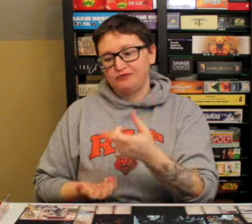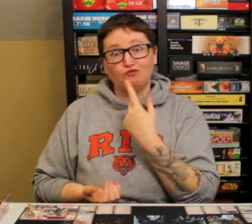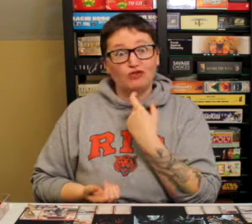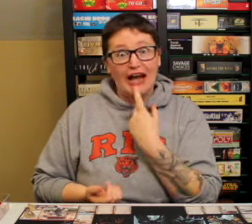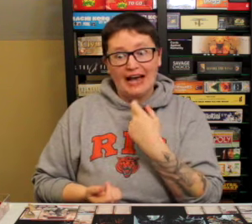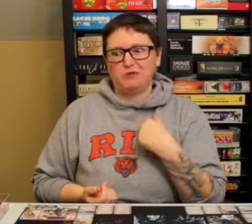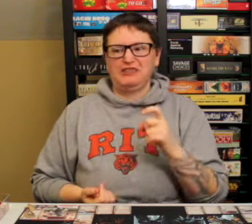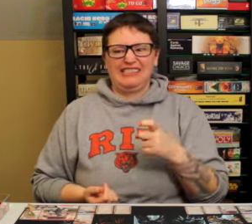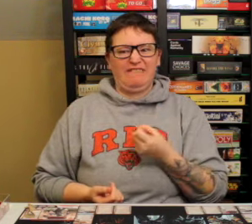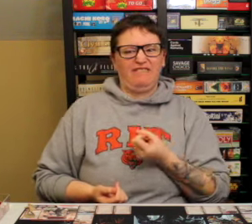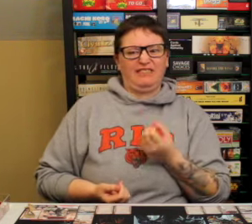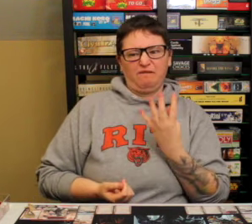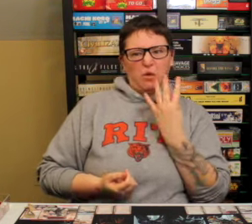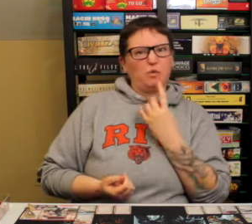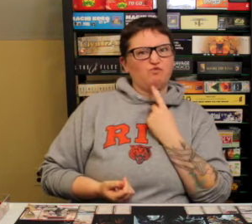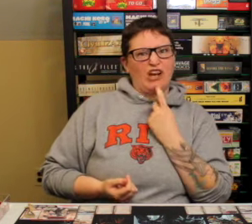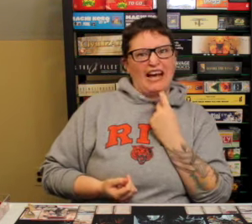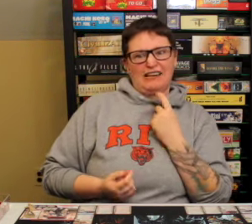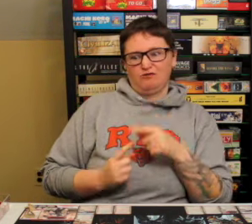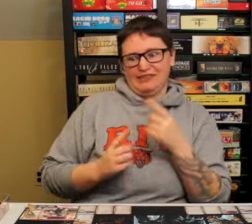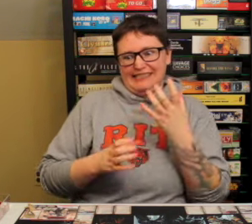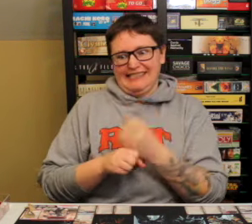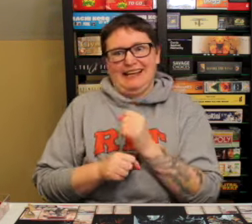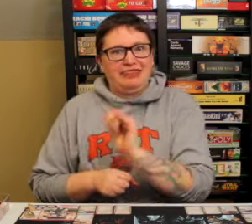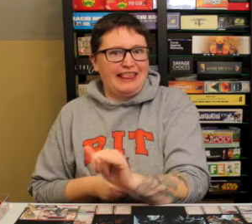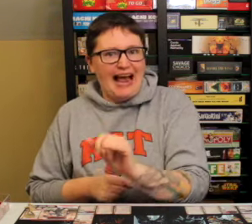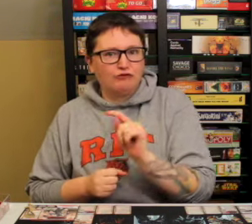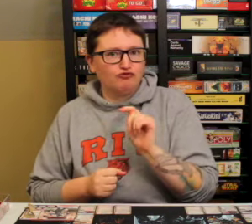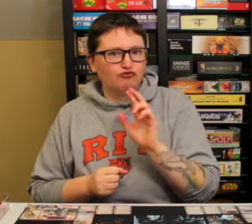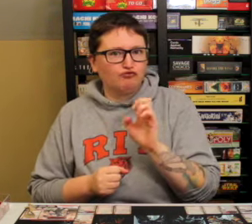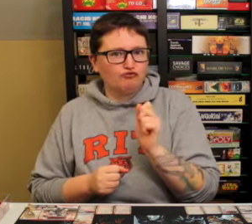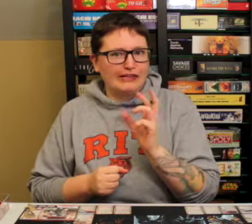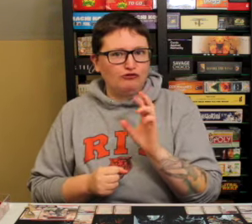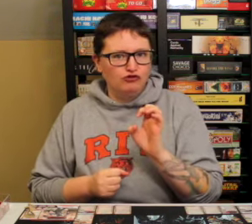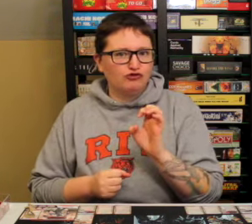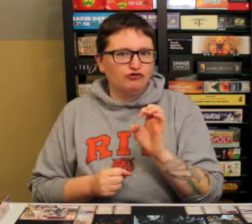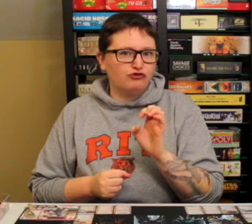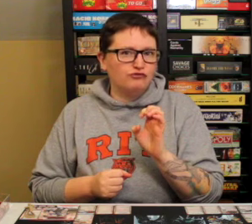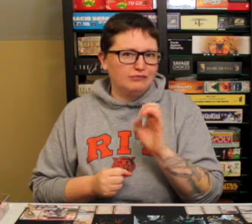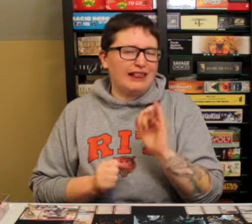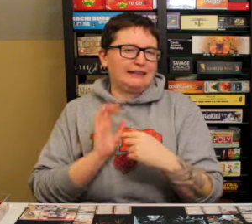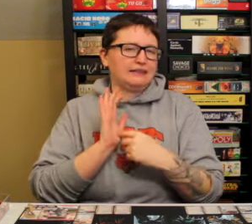and then you get that treasure so if you get a red card and get four of the red then that means that I'll get that treasure.